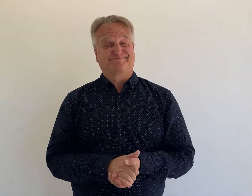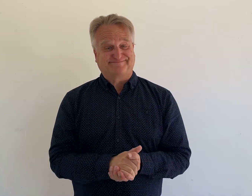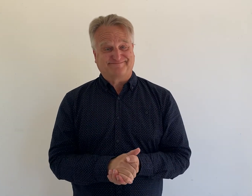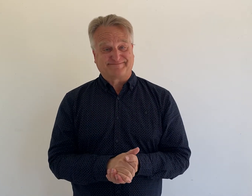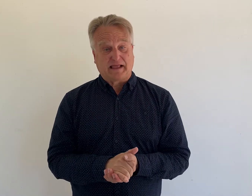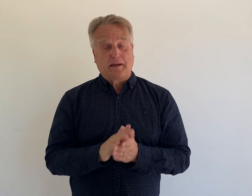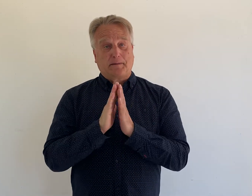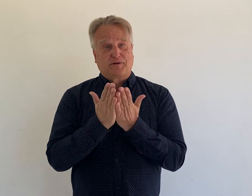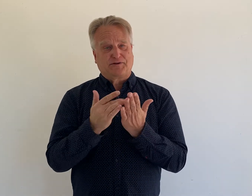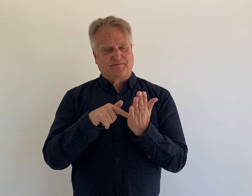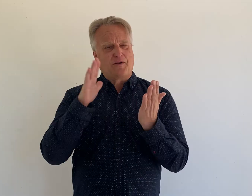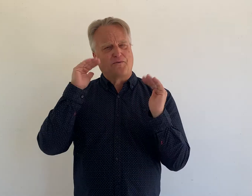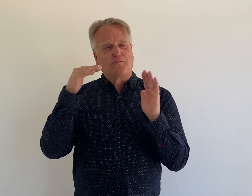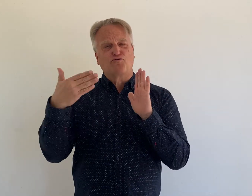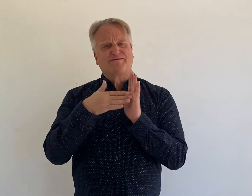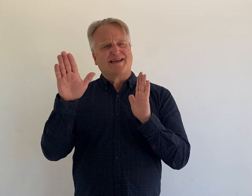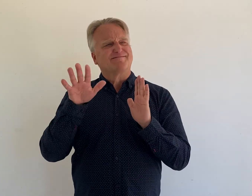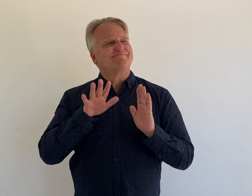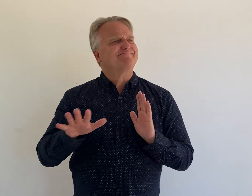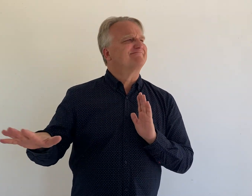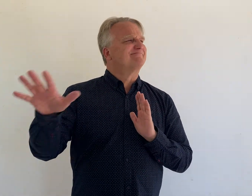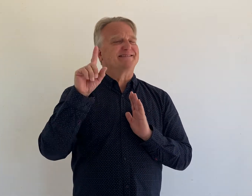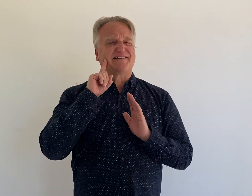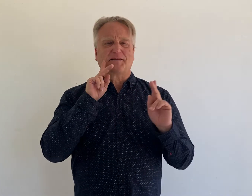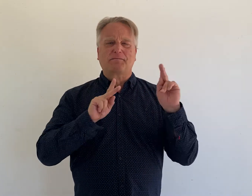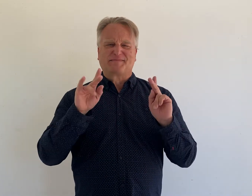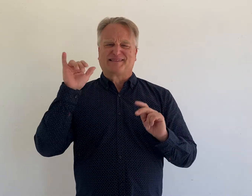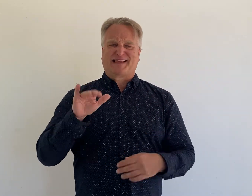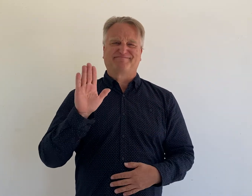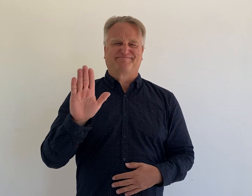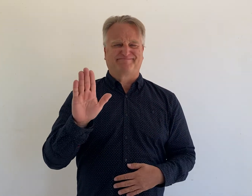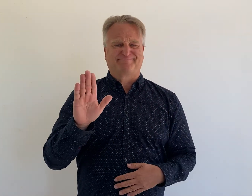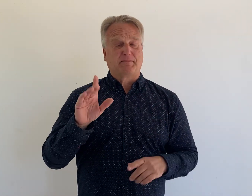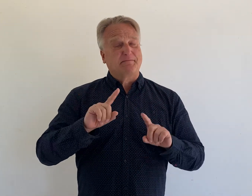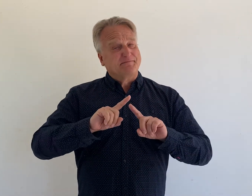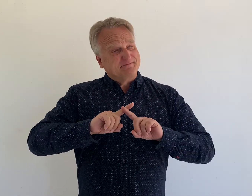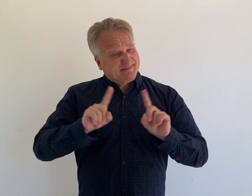I’ve made every effort to present information that is reflective of the diverse experiences of Deaf people.